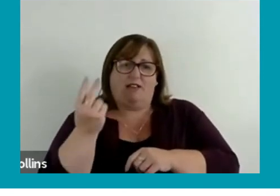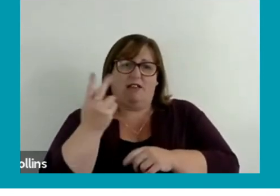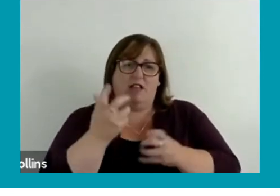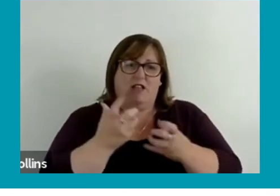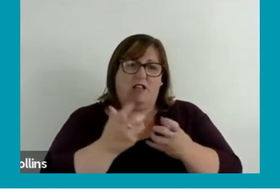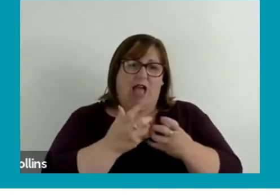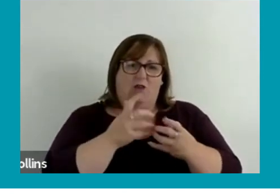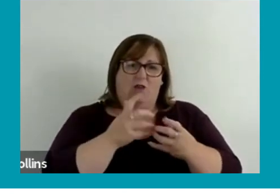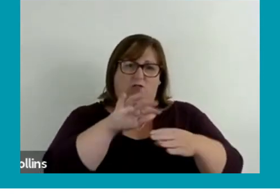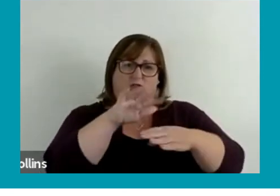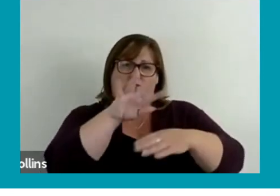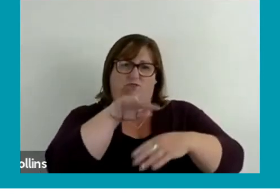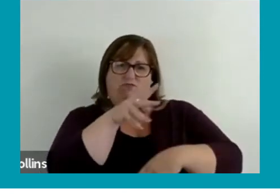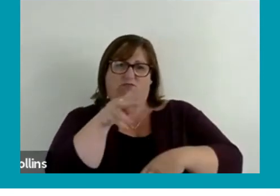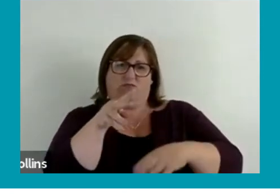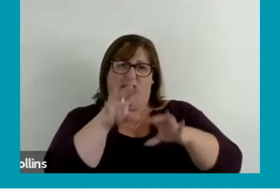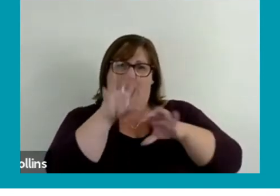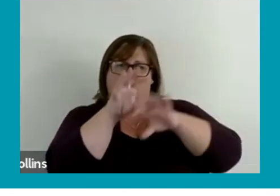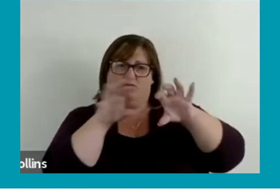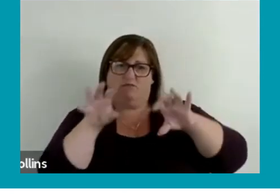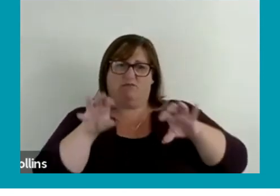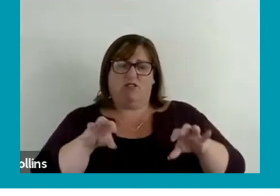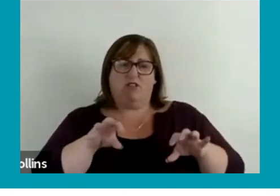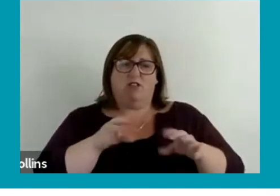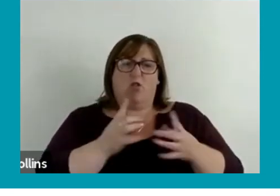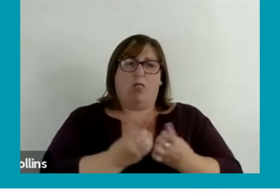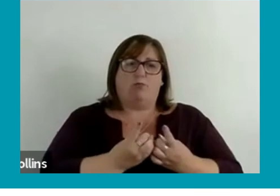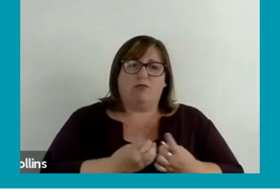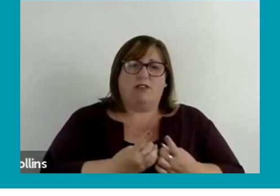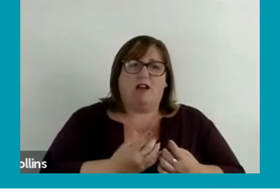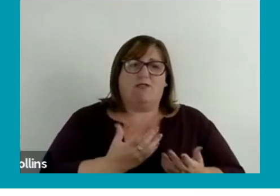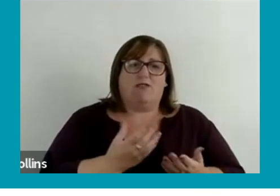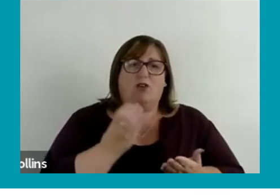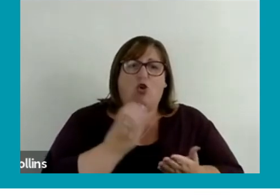buying and selling teams and marketing teams and copywriting teams there's people who do